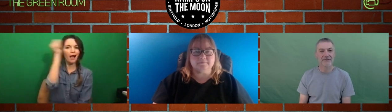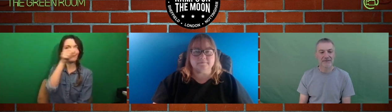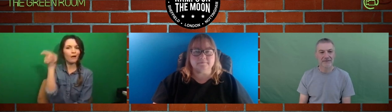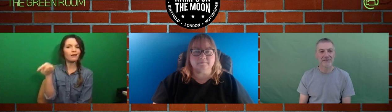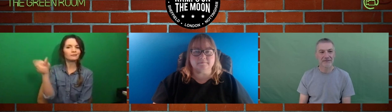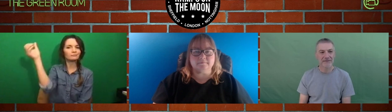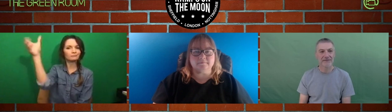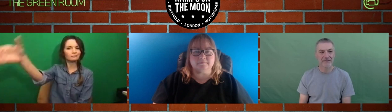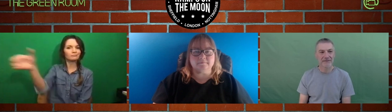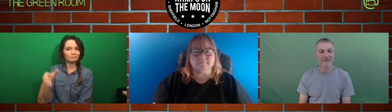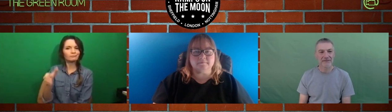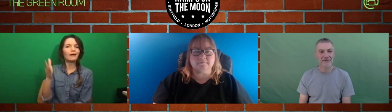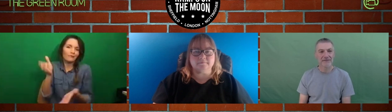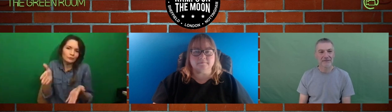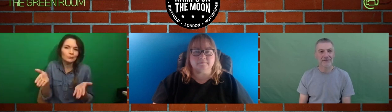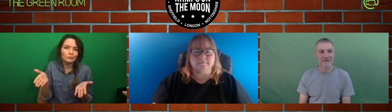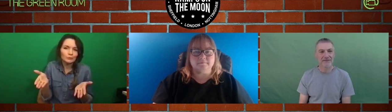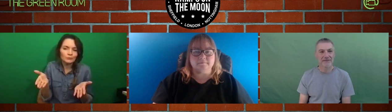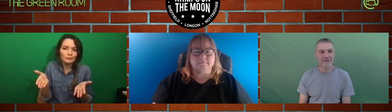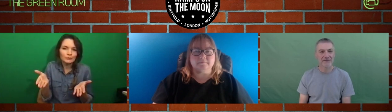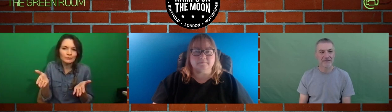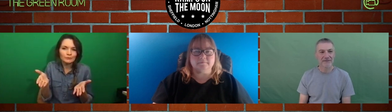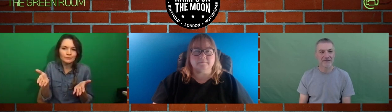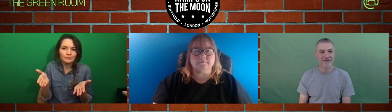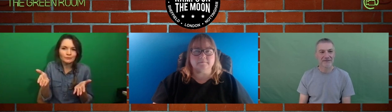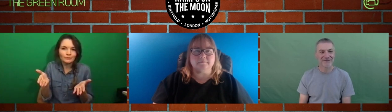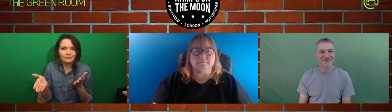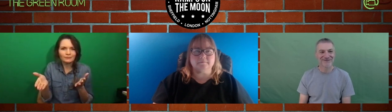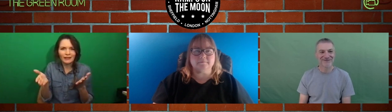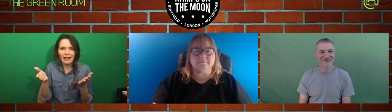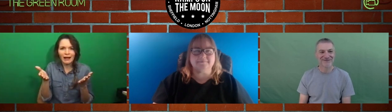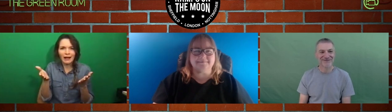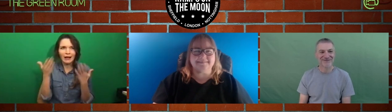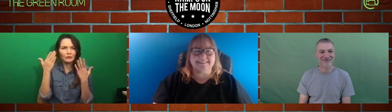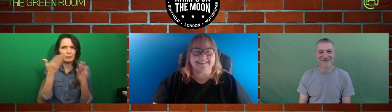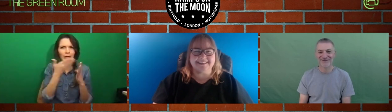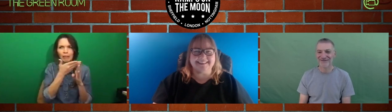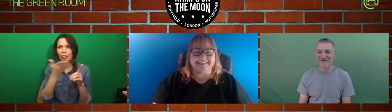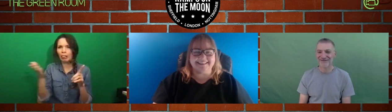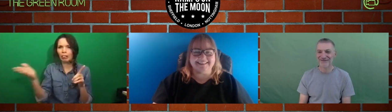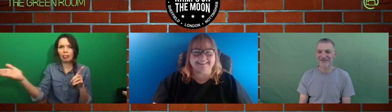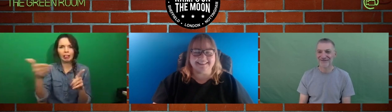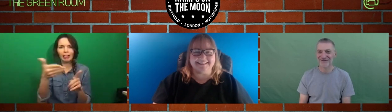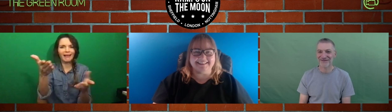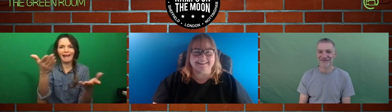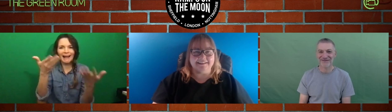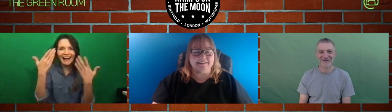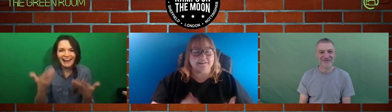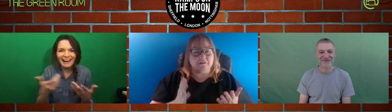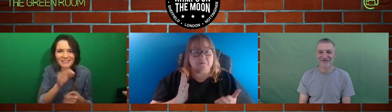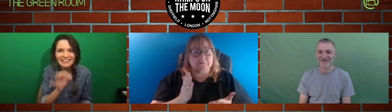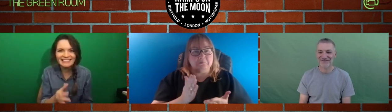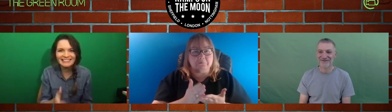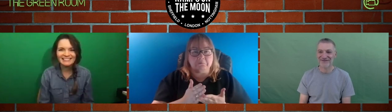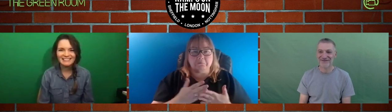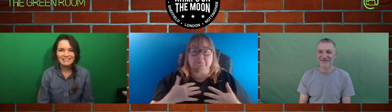Im not sure where I was going with that question. I think it's a really really interesting point and actually it was one thing I